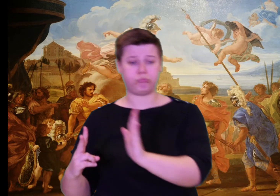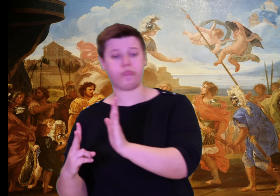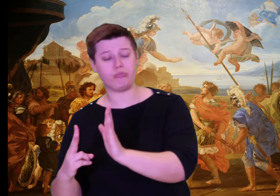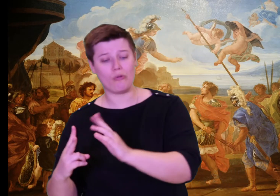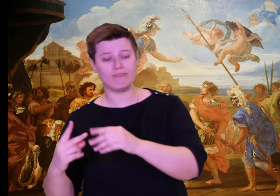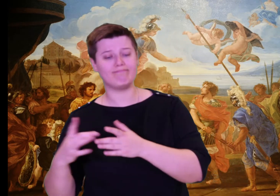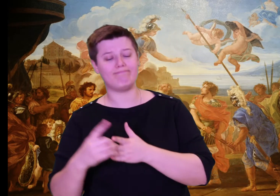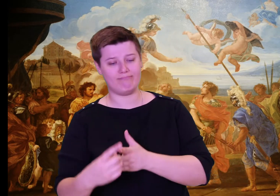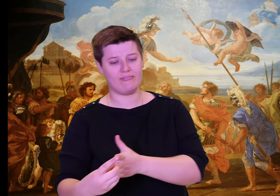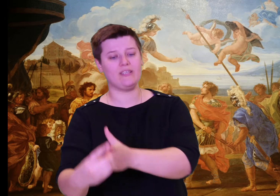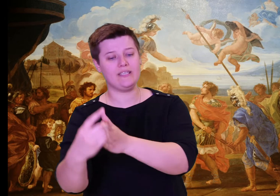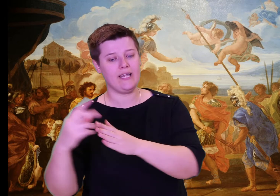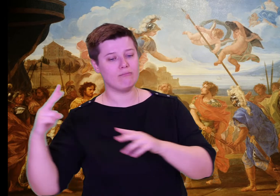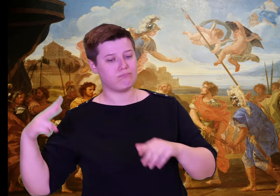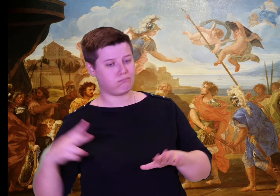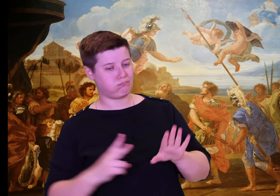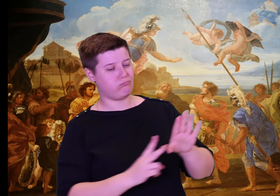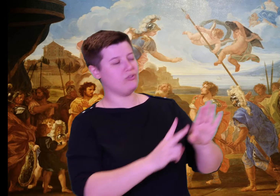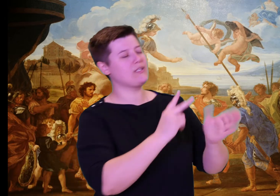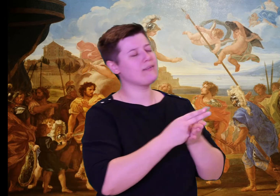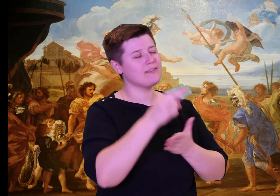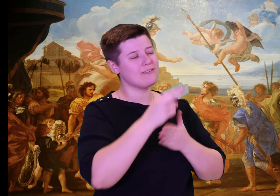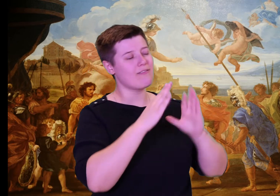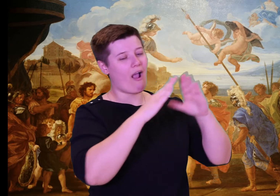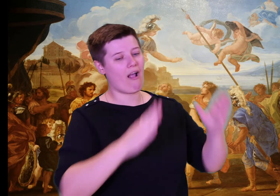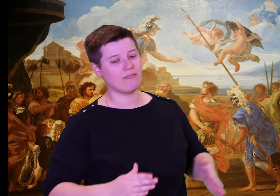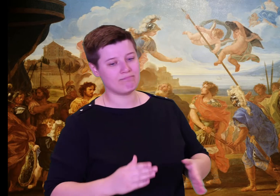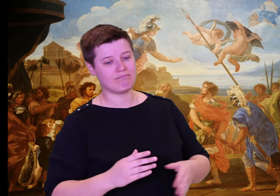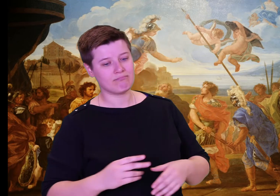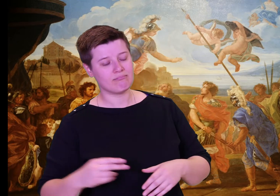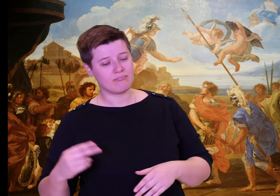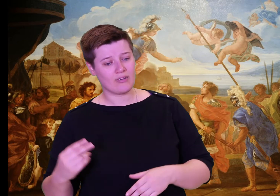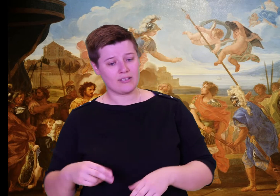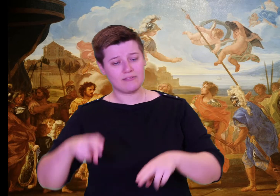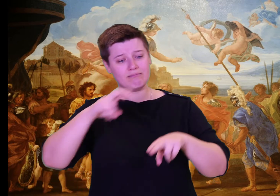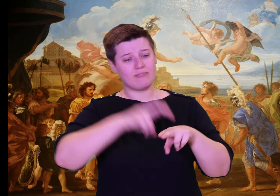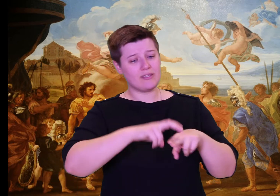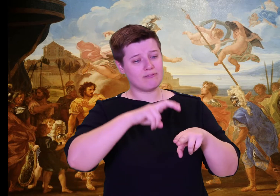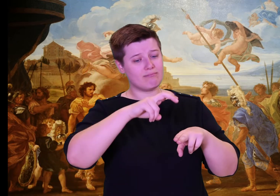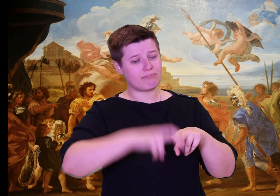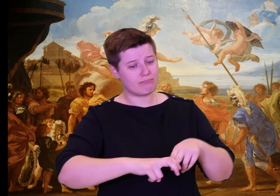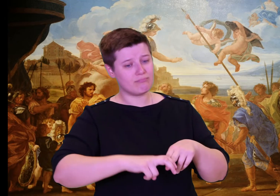them beside the son of Atreus, King Menelaus.